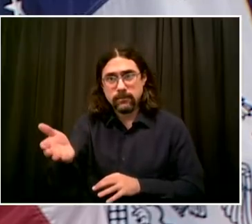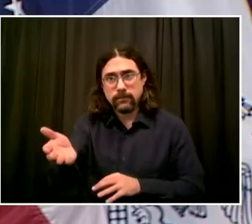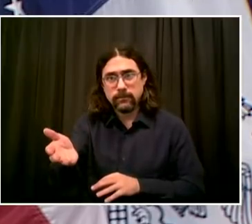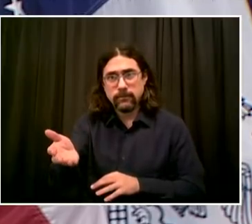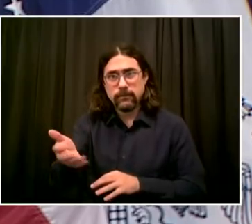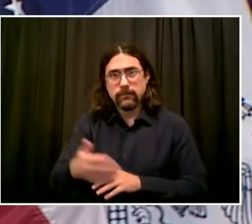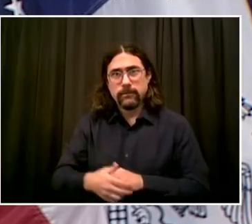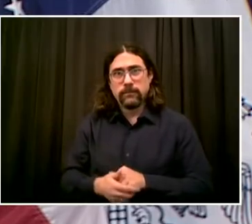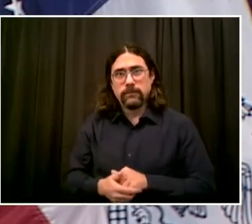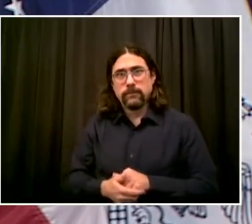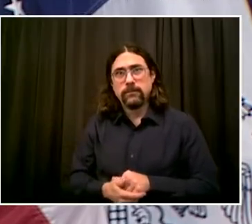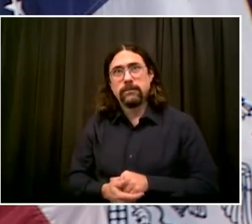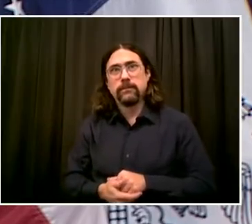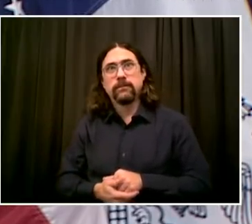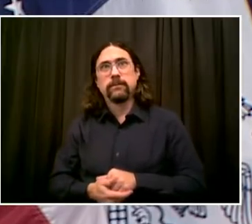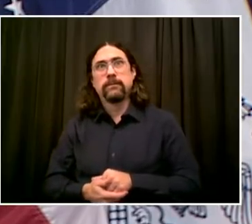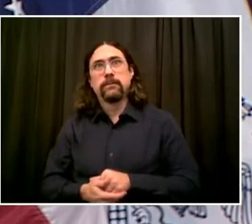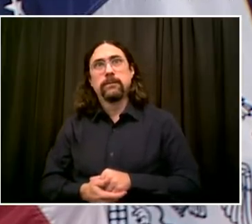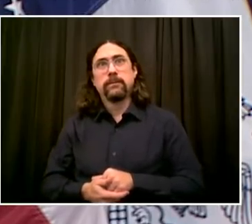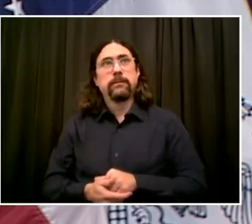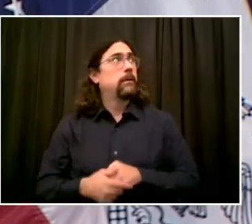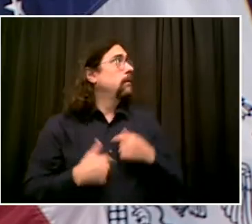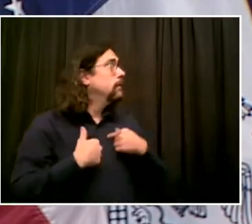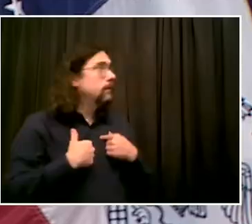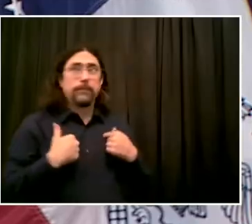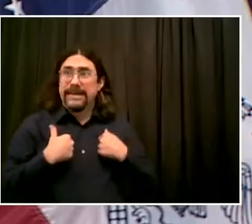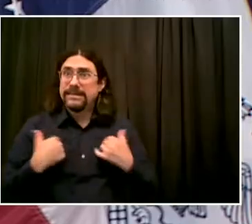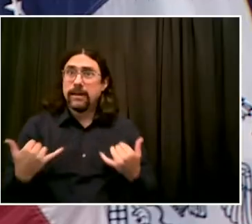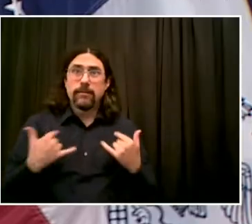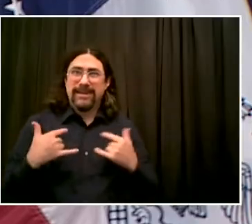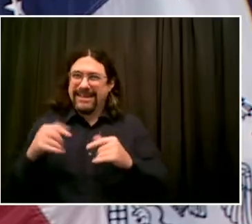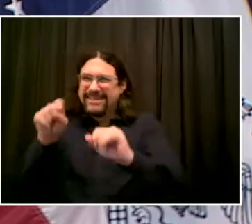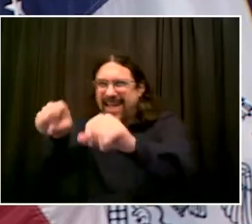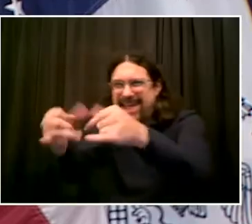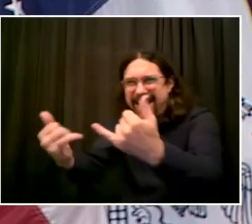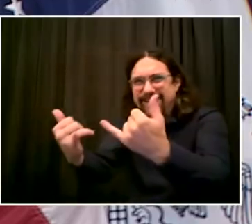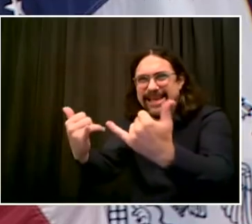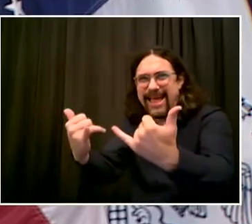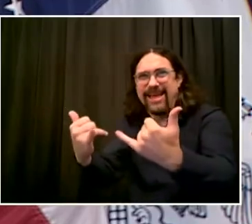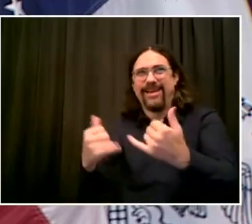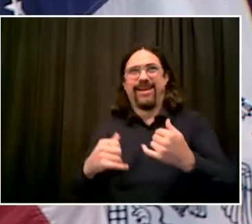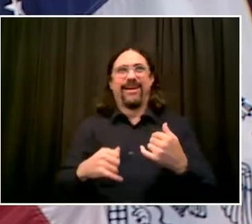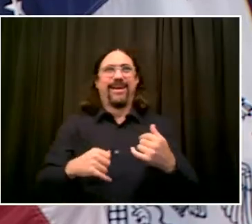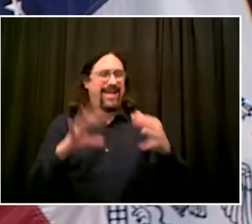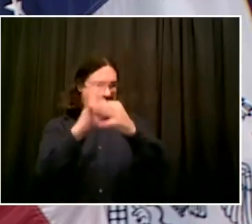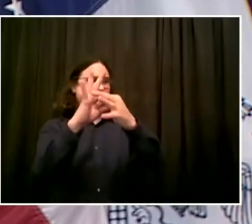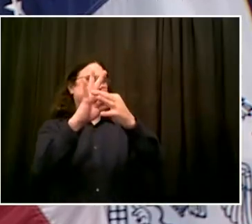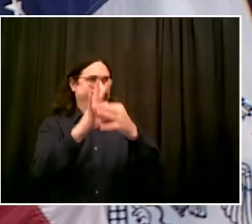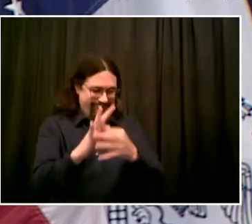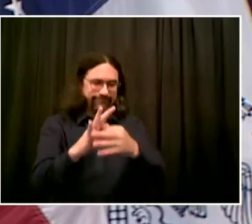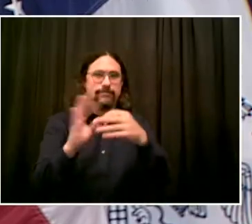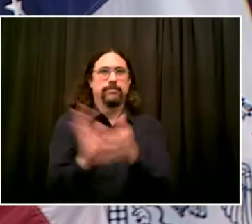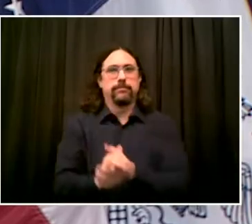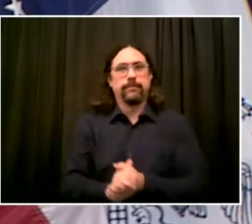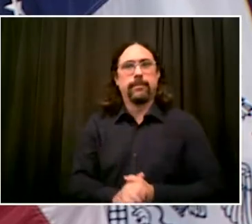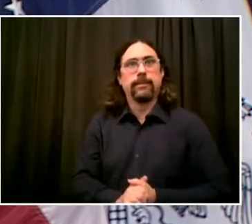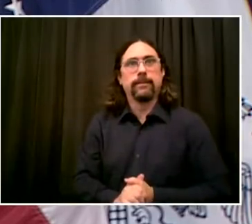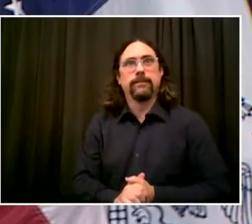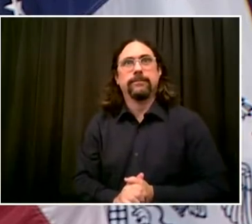ARE UNNEEEDD. WE DON'T HEAR YOU YET. OKAY, CAN YOU